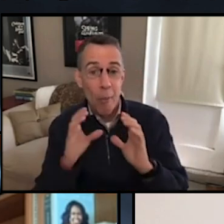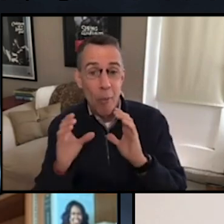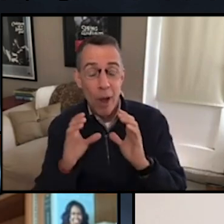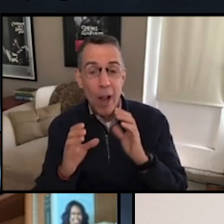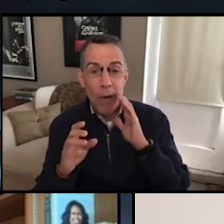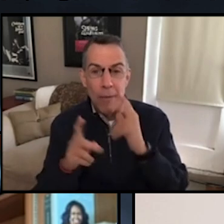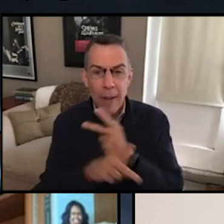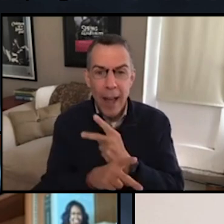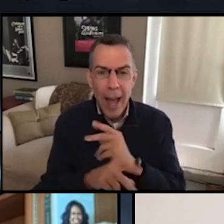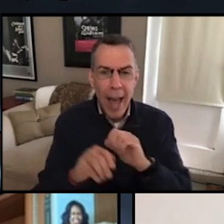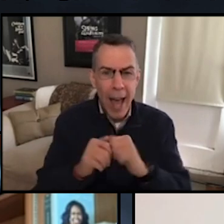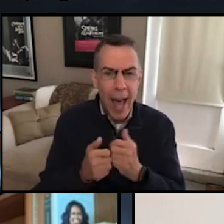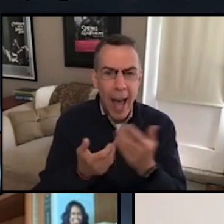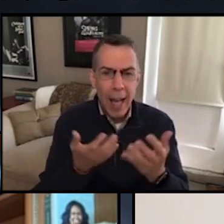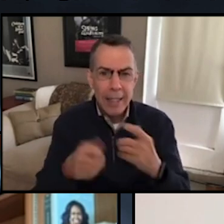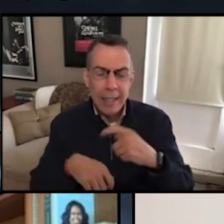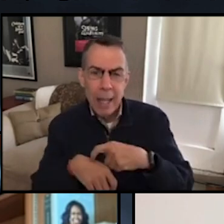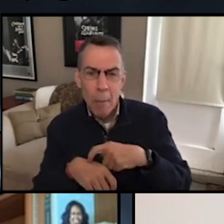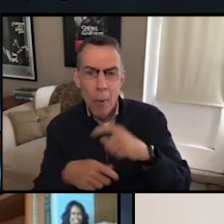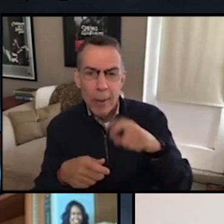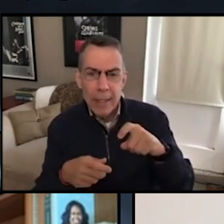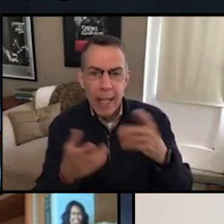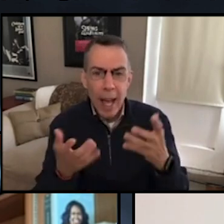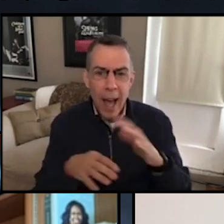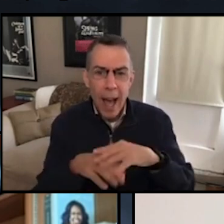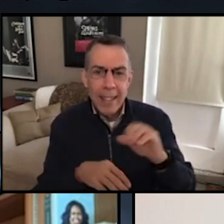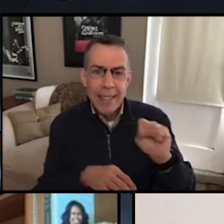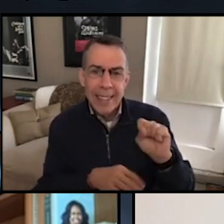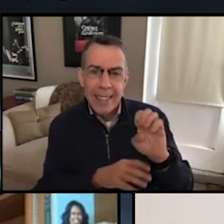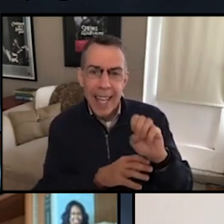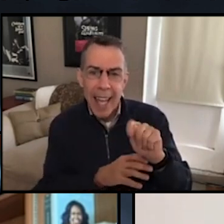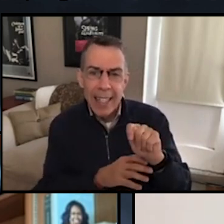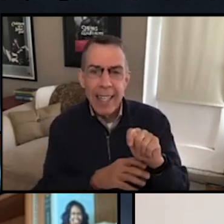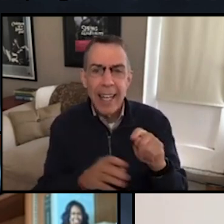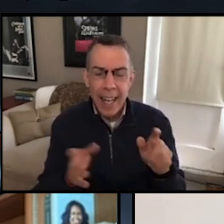whatever we had time to figure out what we needed to on set, to facilitate the